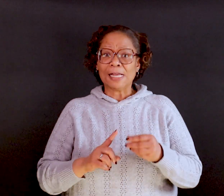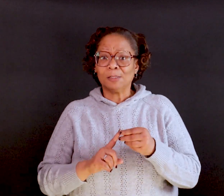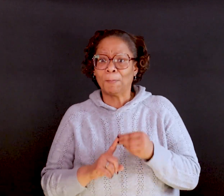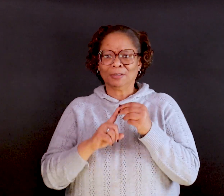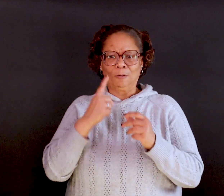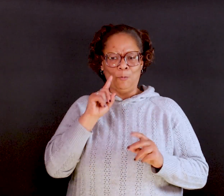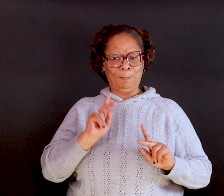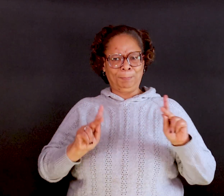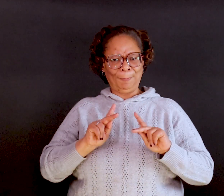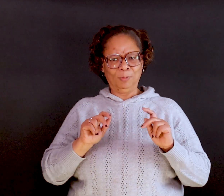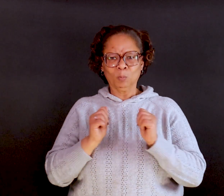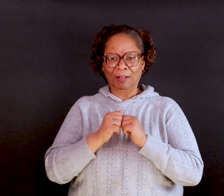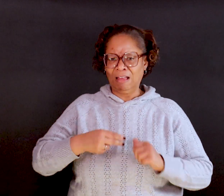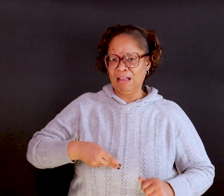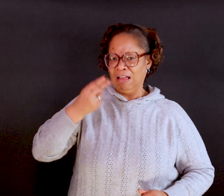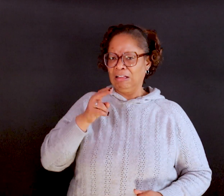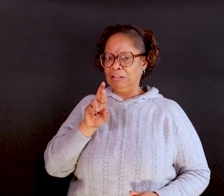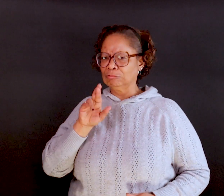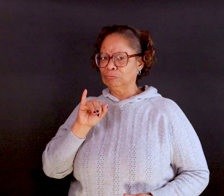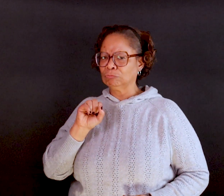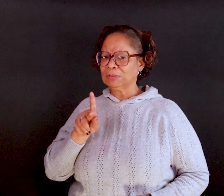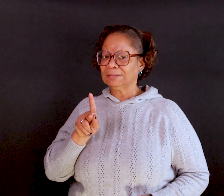especially in people at high risk.